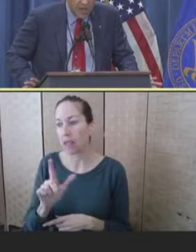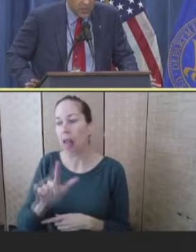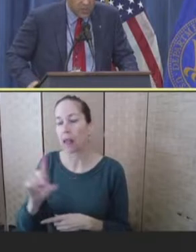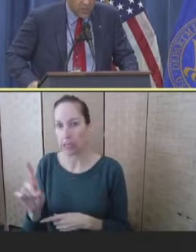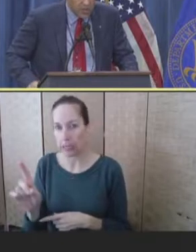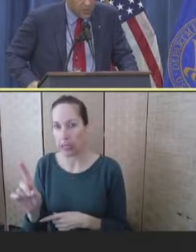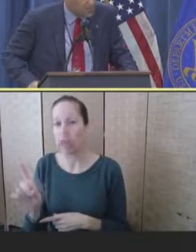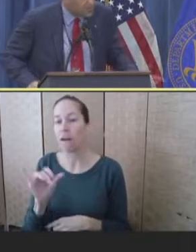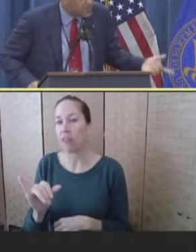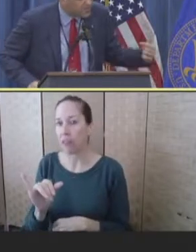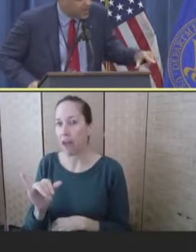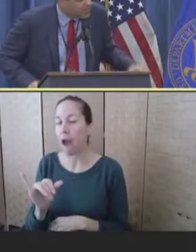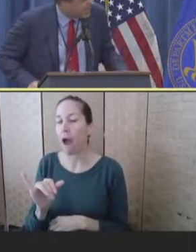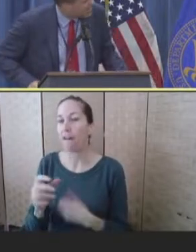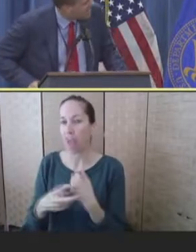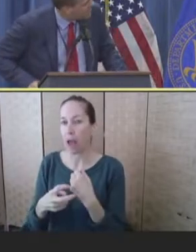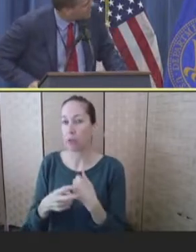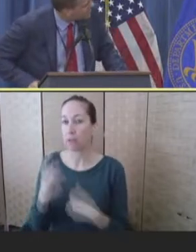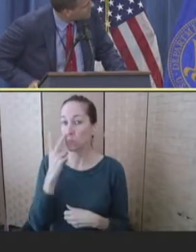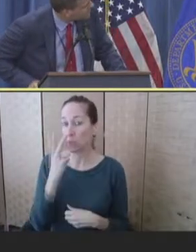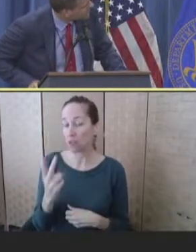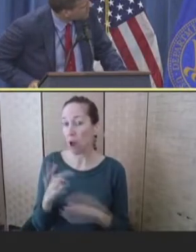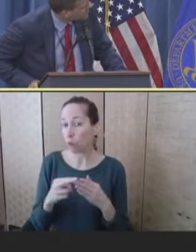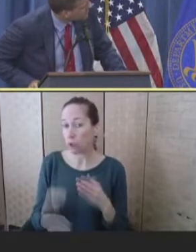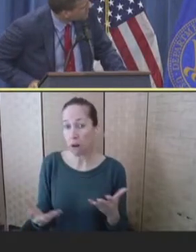saw 100 percent survival. Next slide, please.